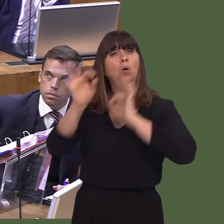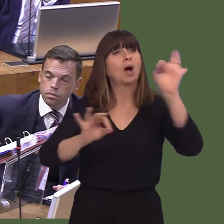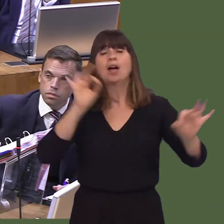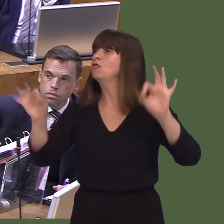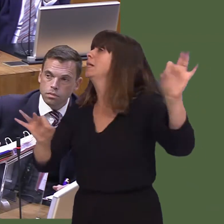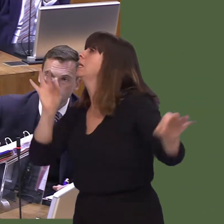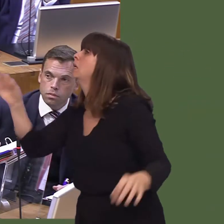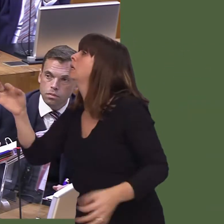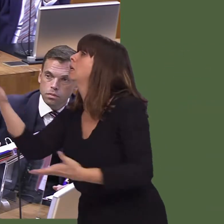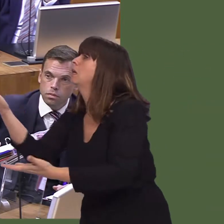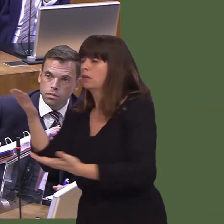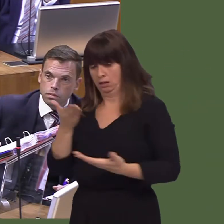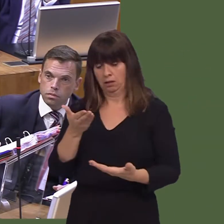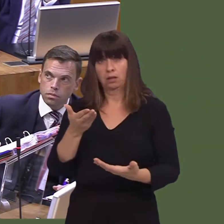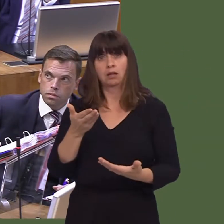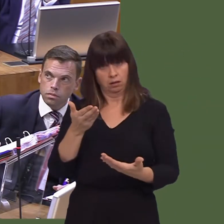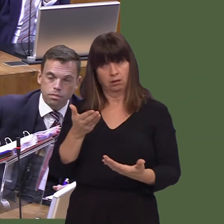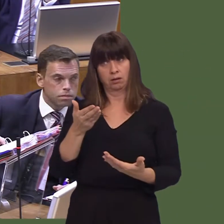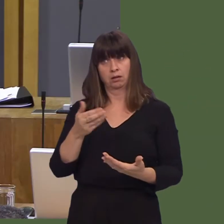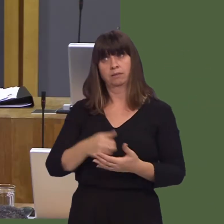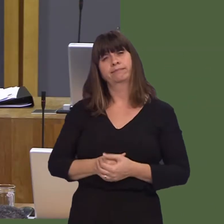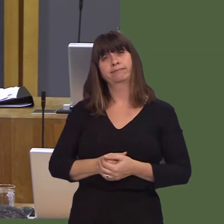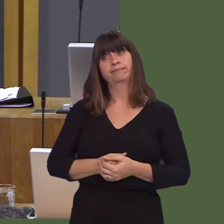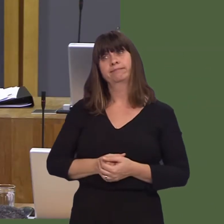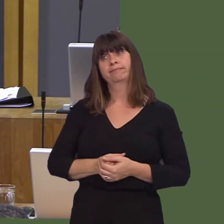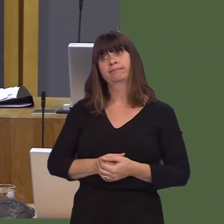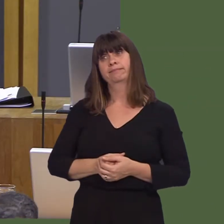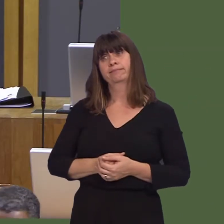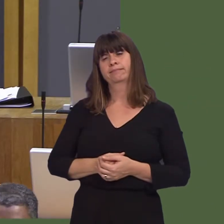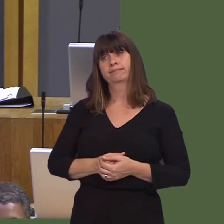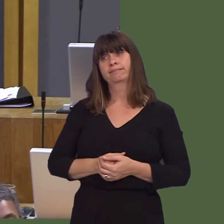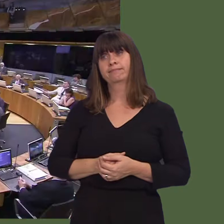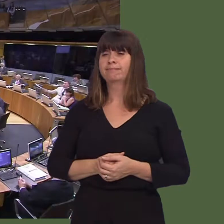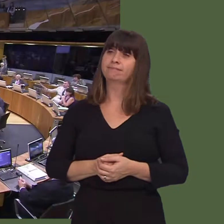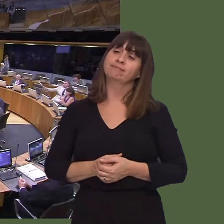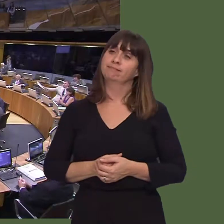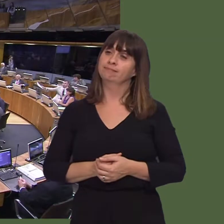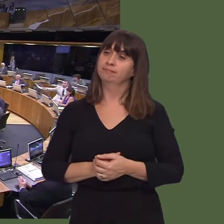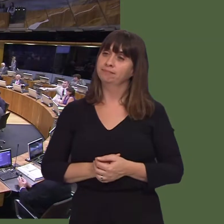in providing its inquiry report outcome. David Melding AM: 3.